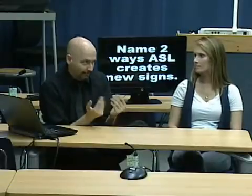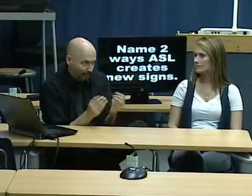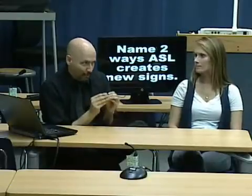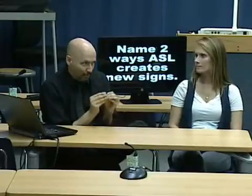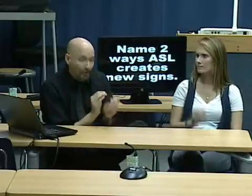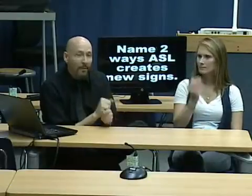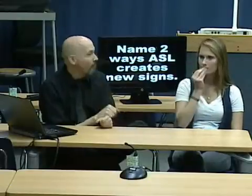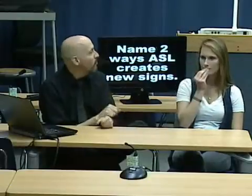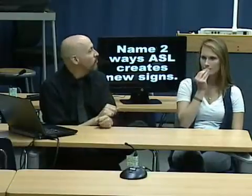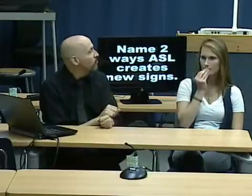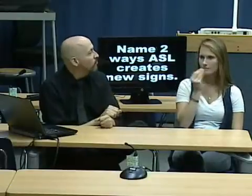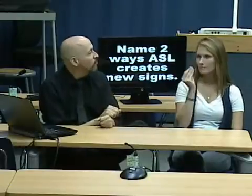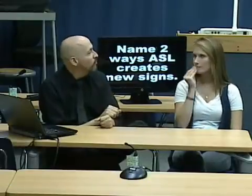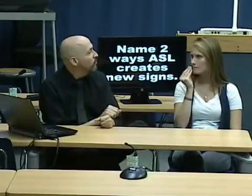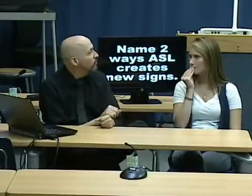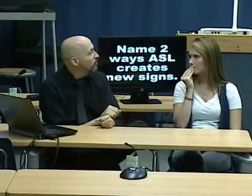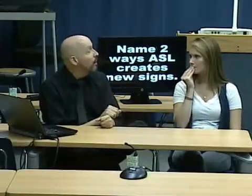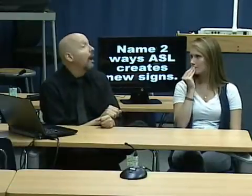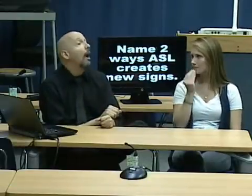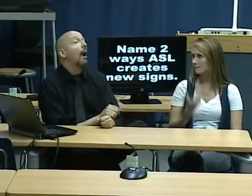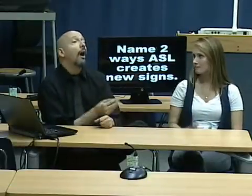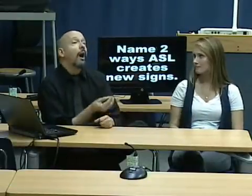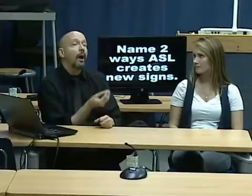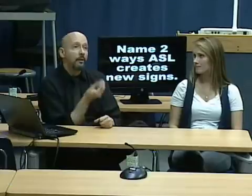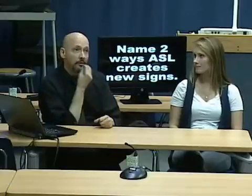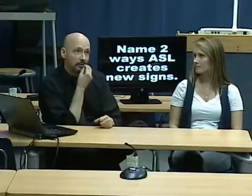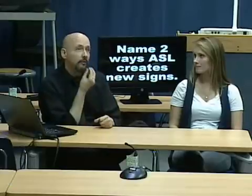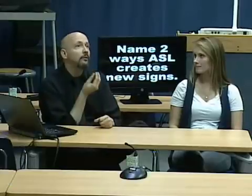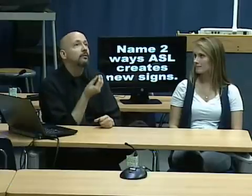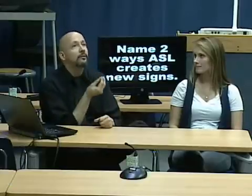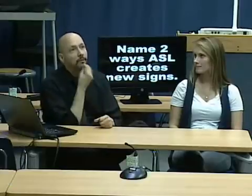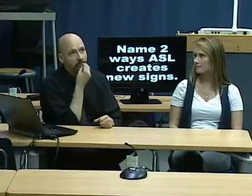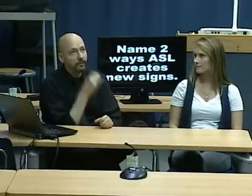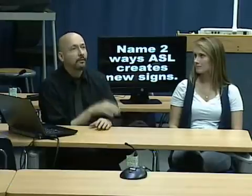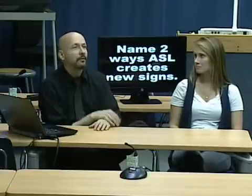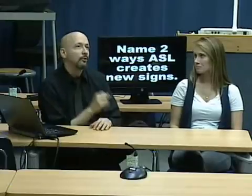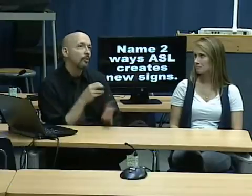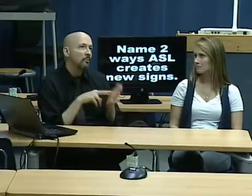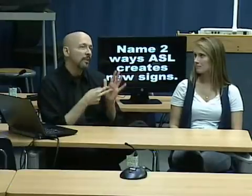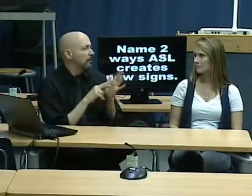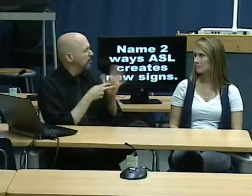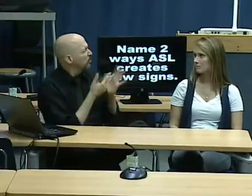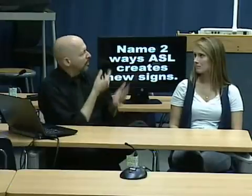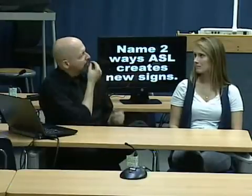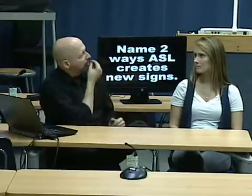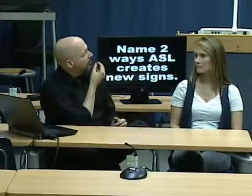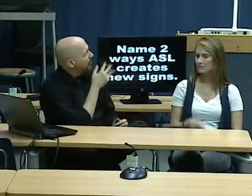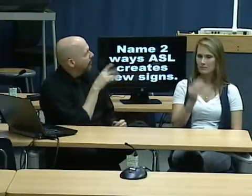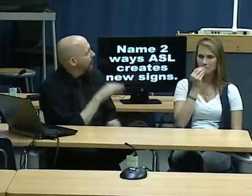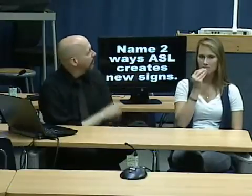Come on, more. Eat / Food. Ah, food... eat. What did you mean by this? Spell it.